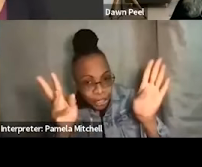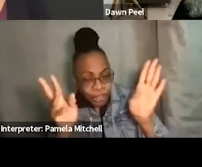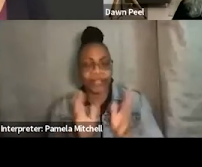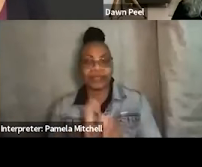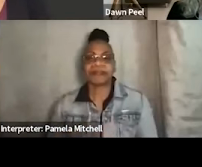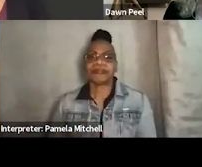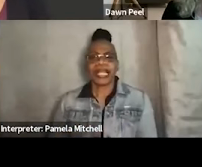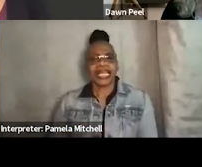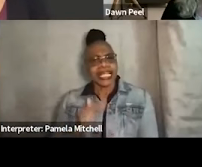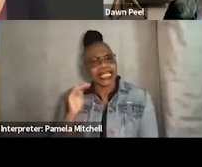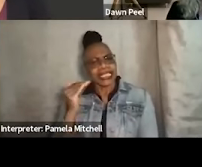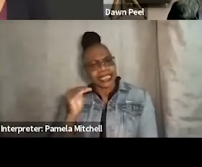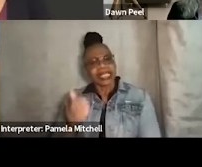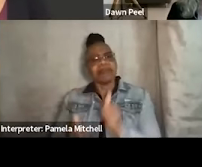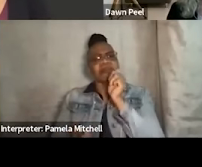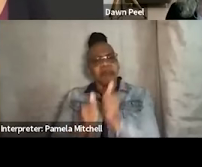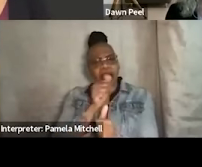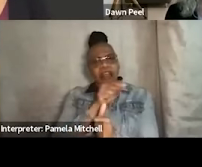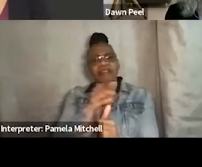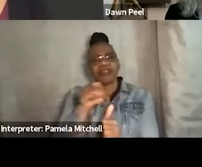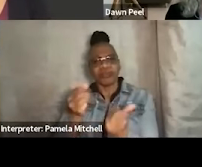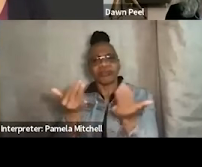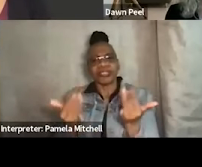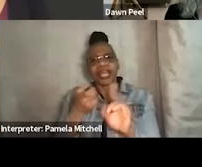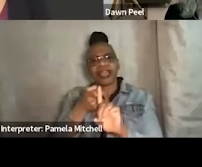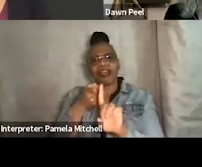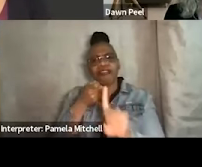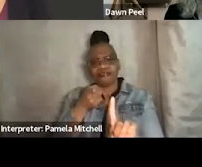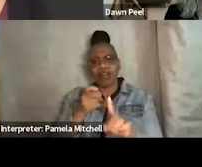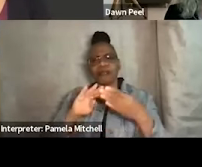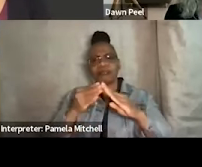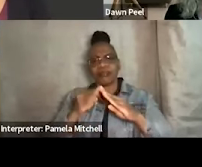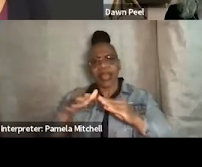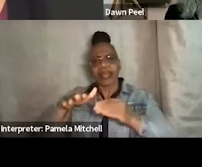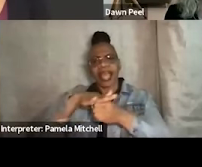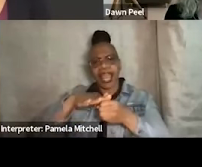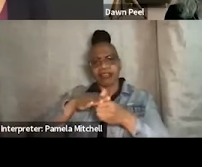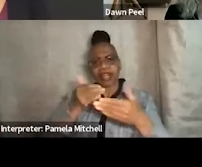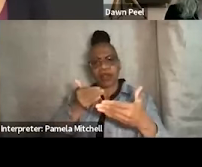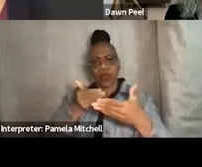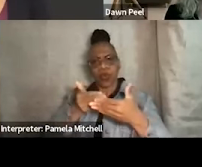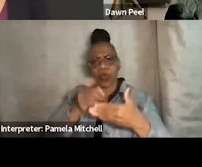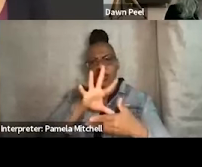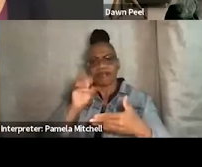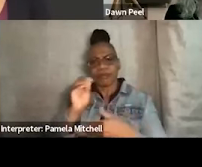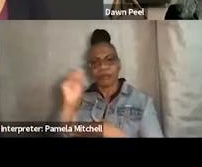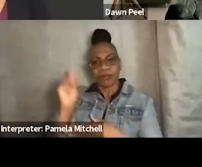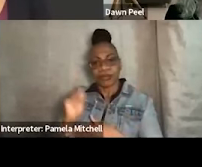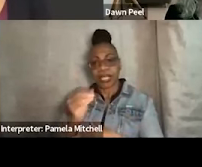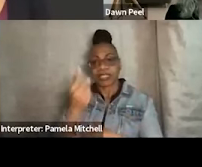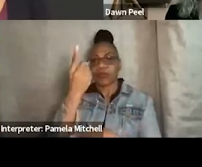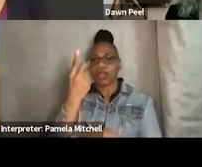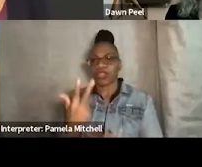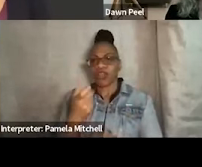It looks like the majority of you today are calling from urban areas, almost 50%. About a third of you are from rural areas,